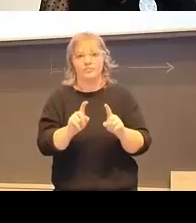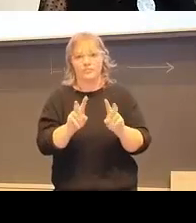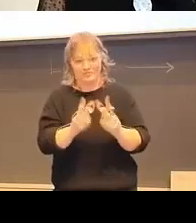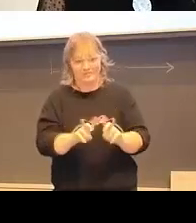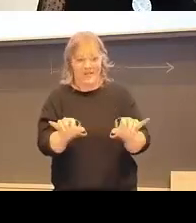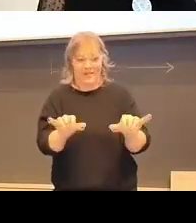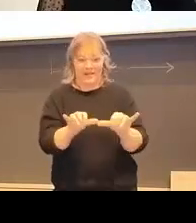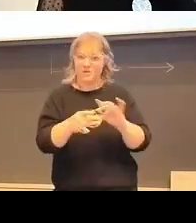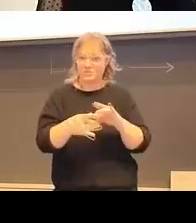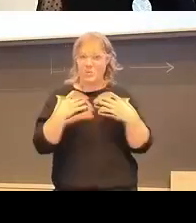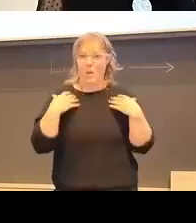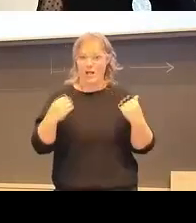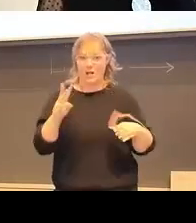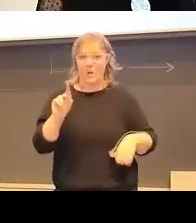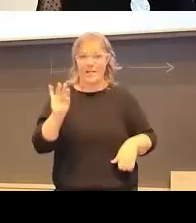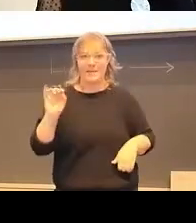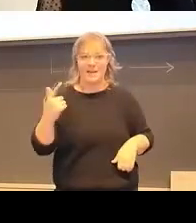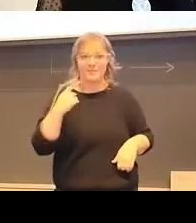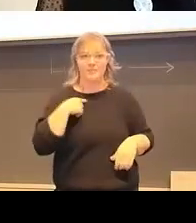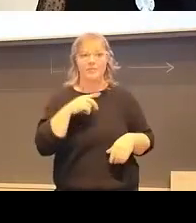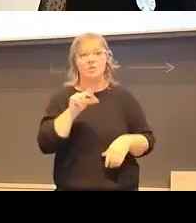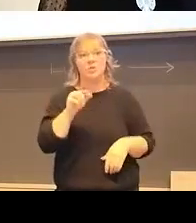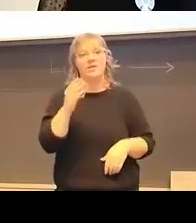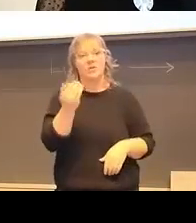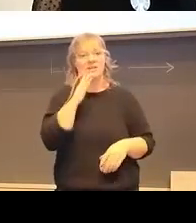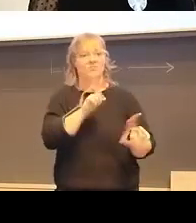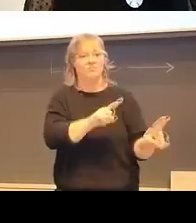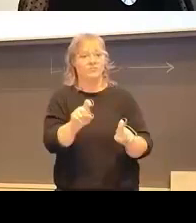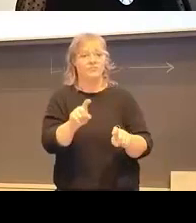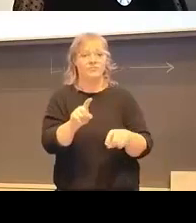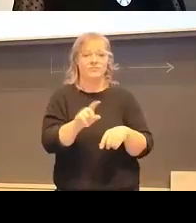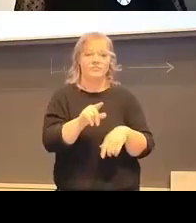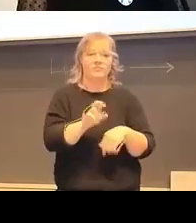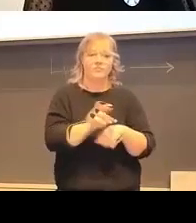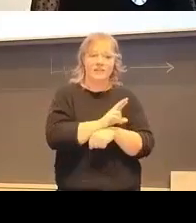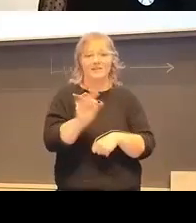in 2014 we surveyed residents and faculty and results indicated that over 20% of residents